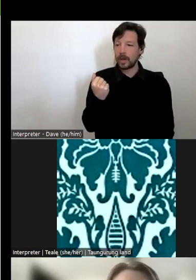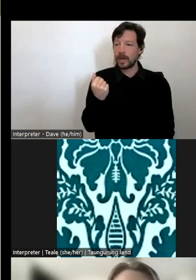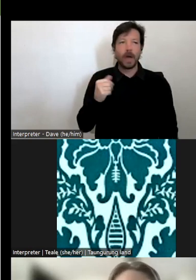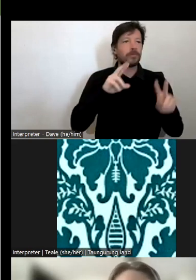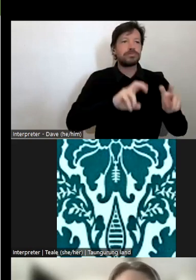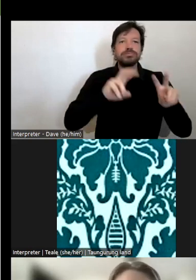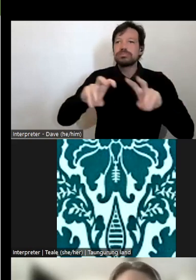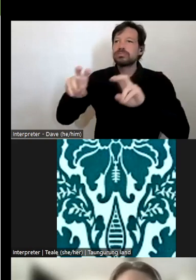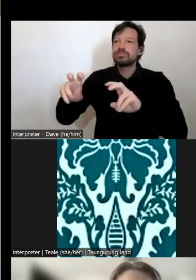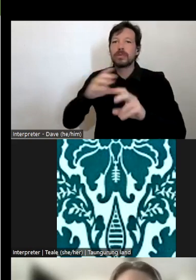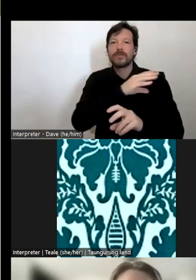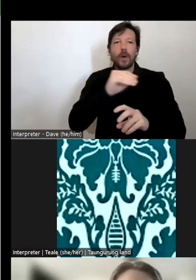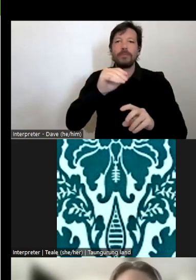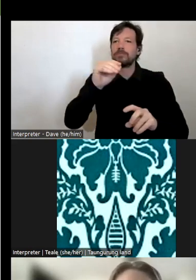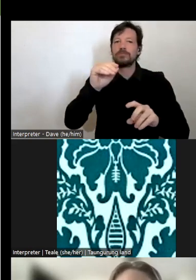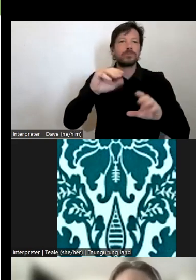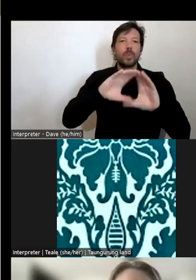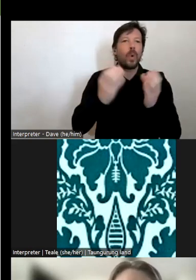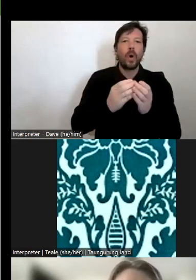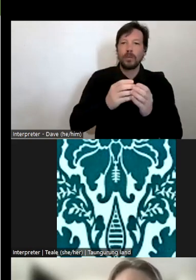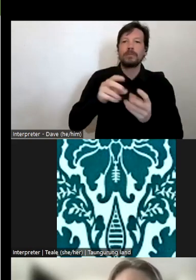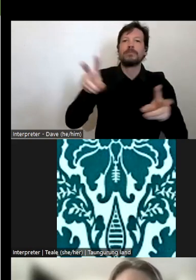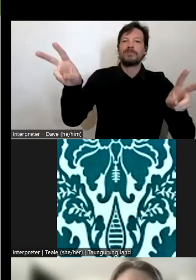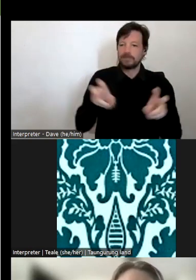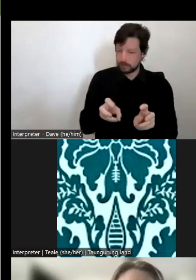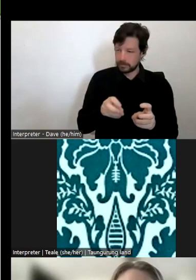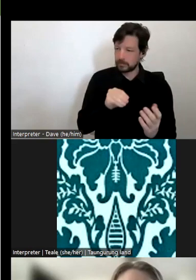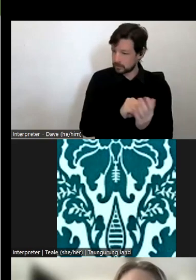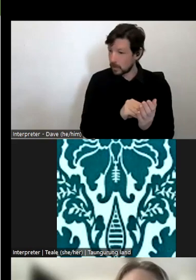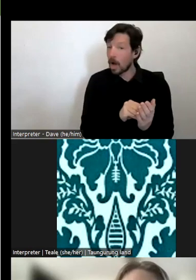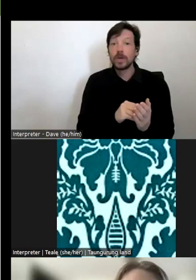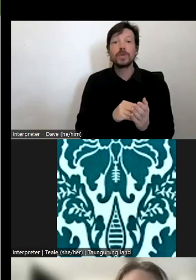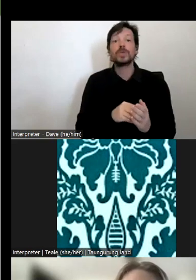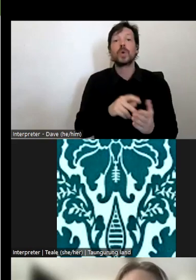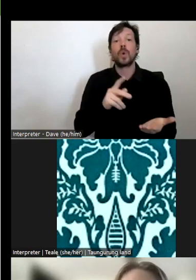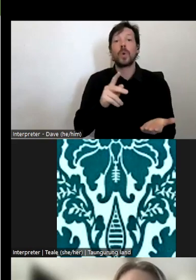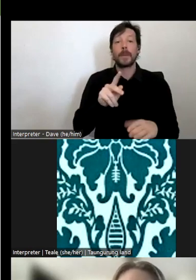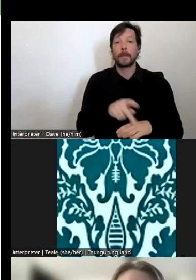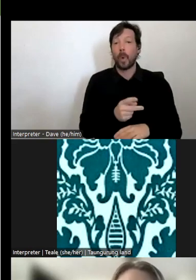from around the world. And you can see the blue is one change called 35delG.